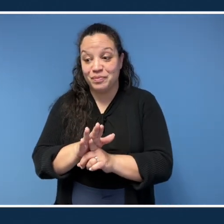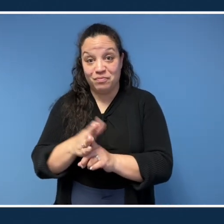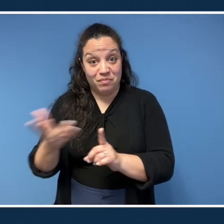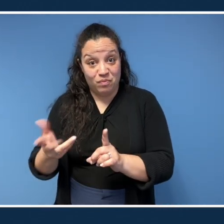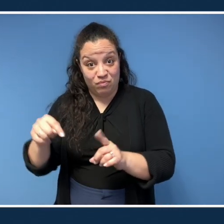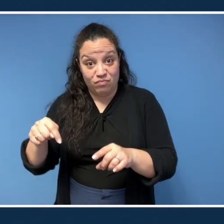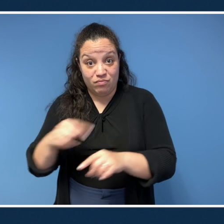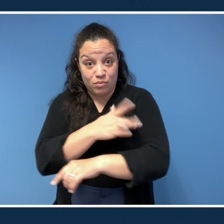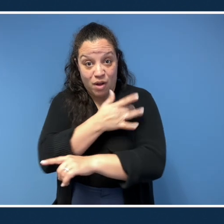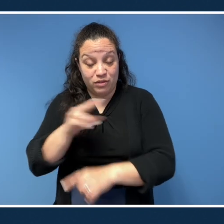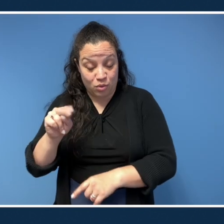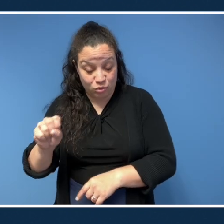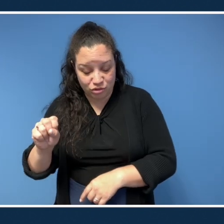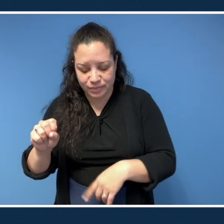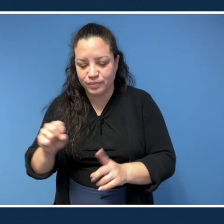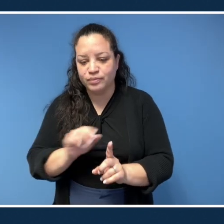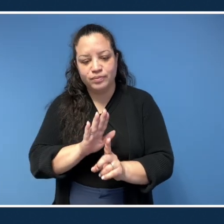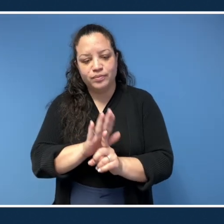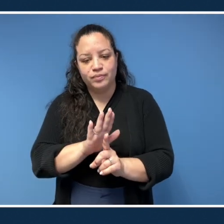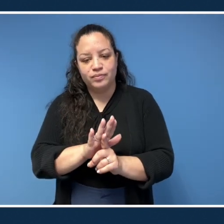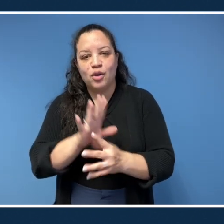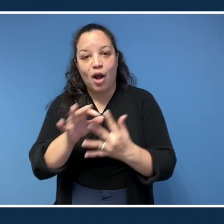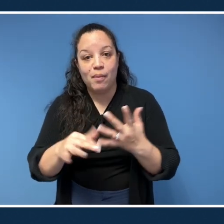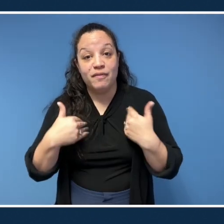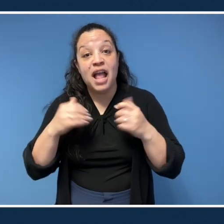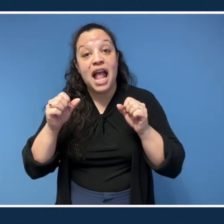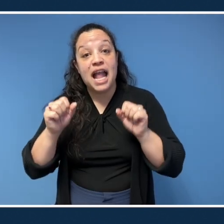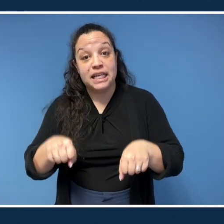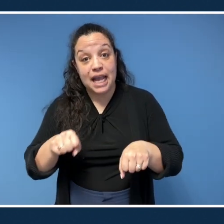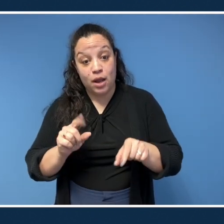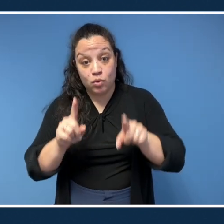individuals here in in Nova Scotia at that time that had the option to attend